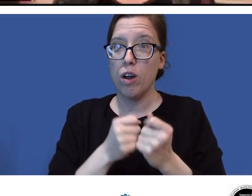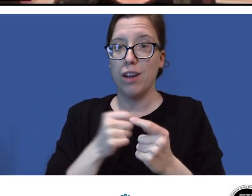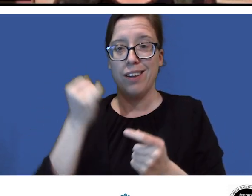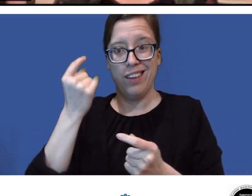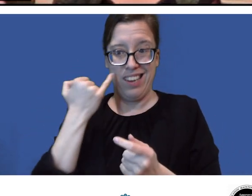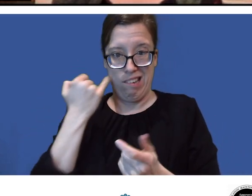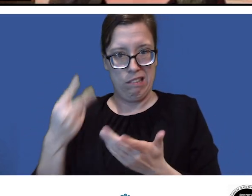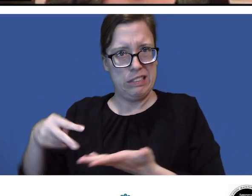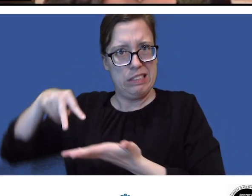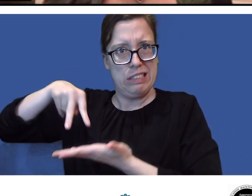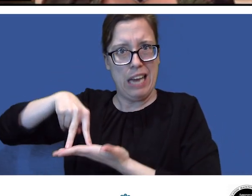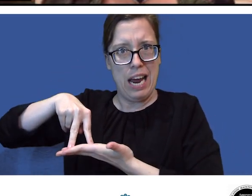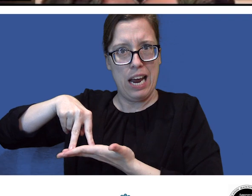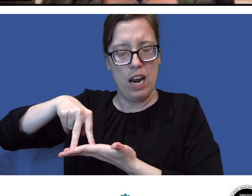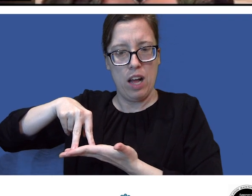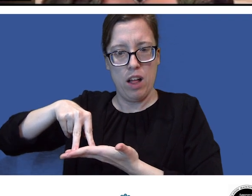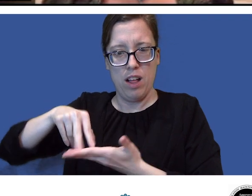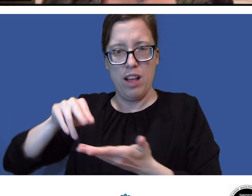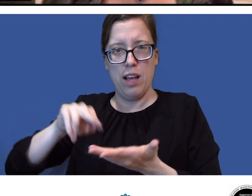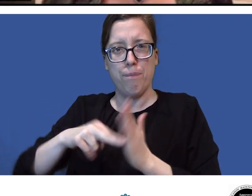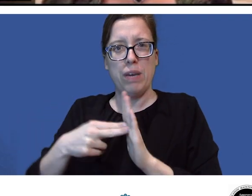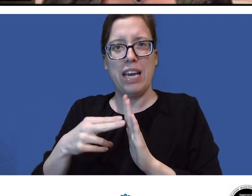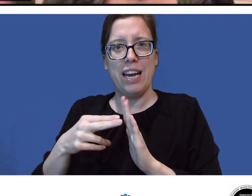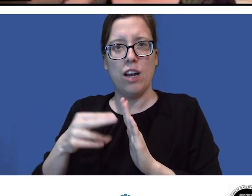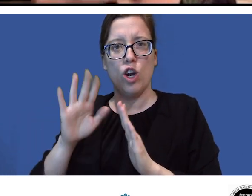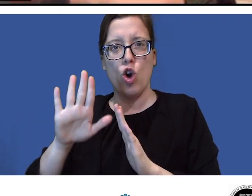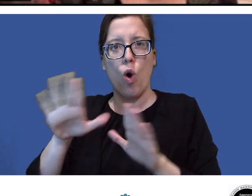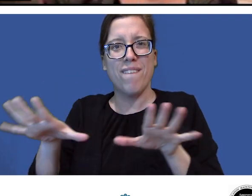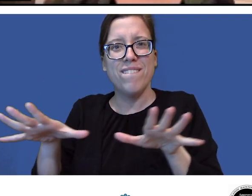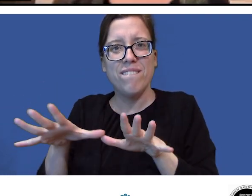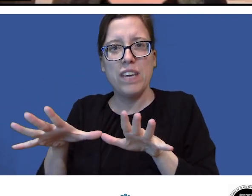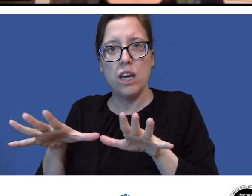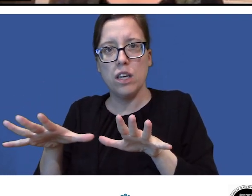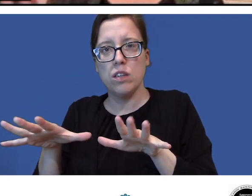And lots of kids with deafblindness struggle with balance. That's on the next slide. And when you